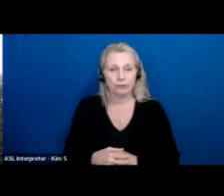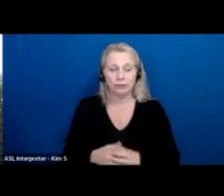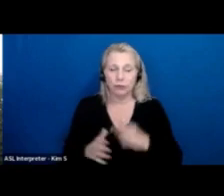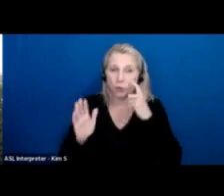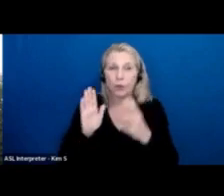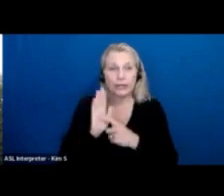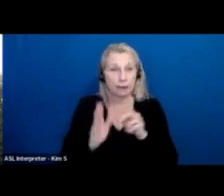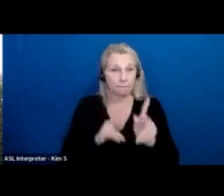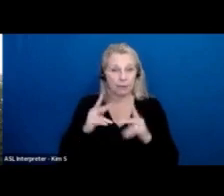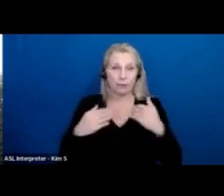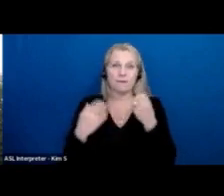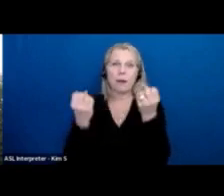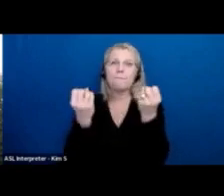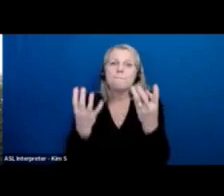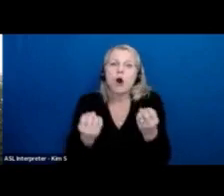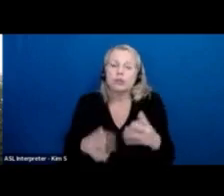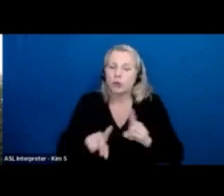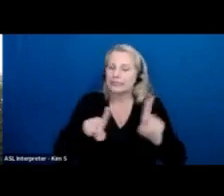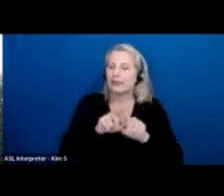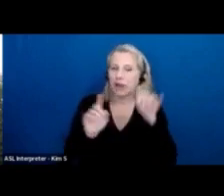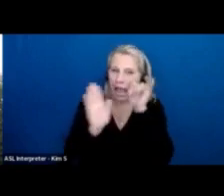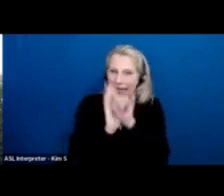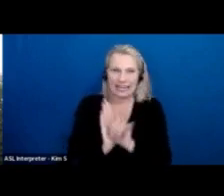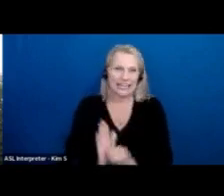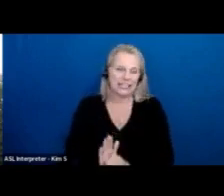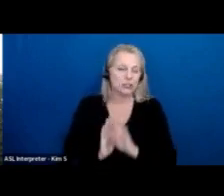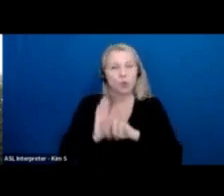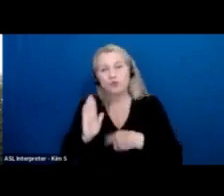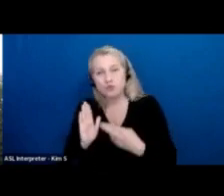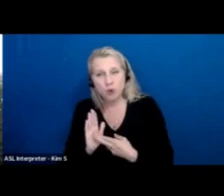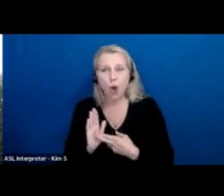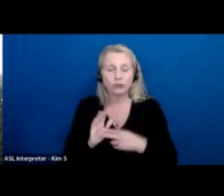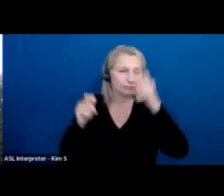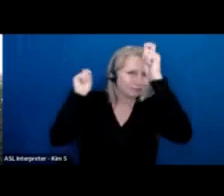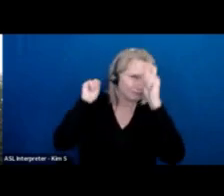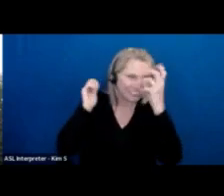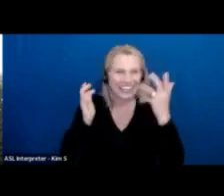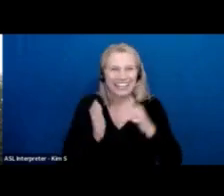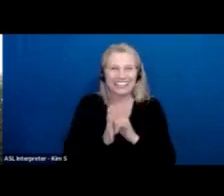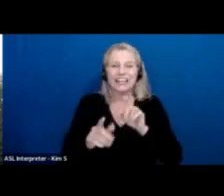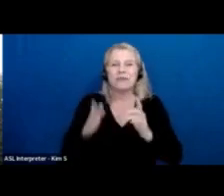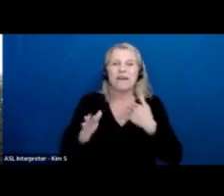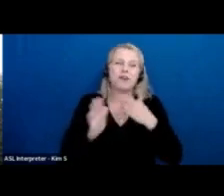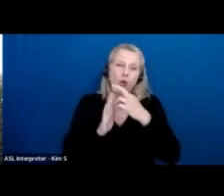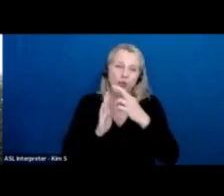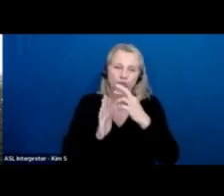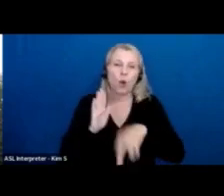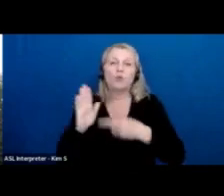that people may have multiple different identities or roles and also that there may be some roles that are not reflected